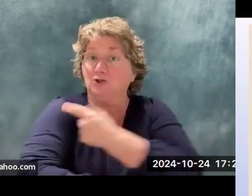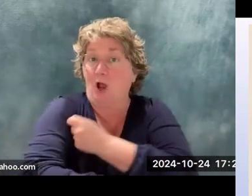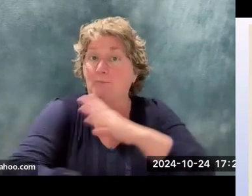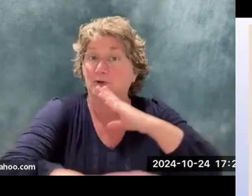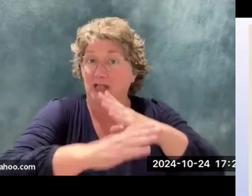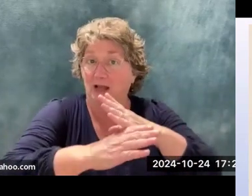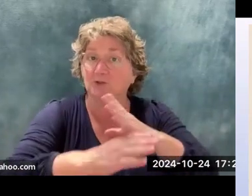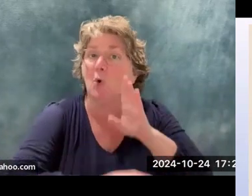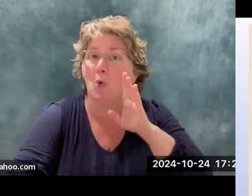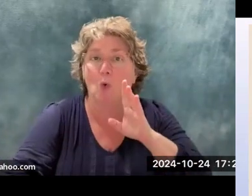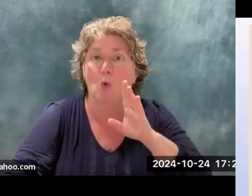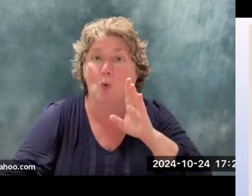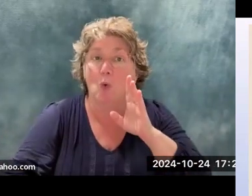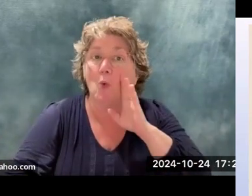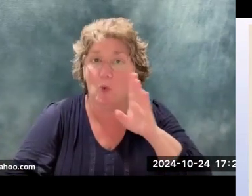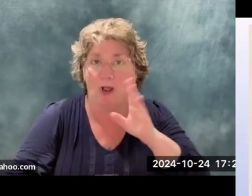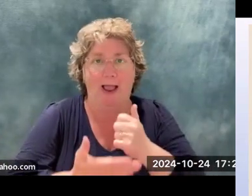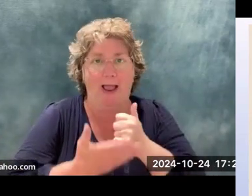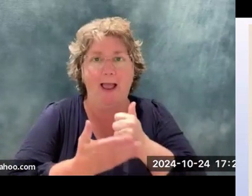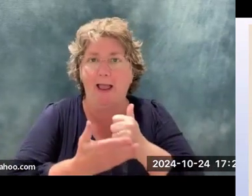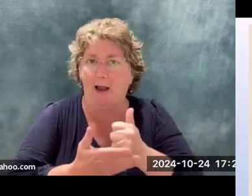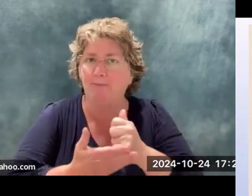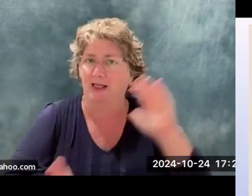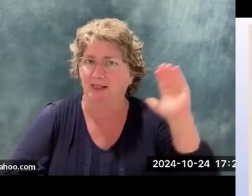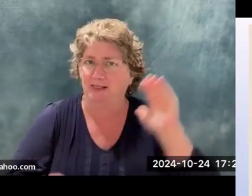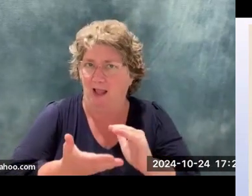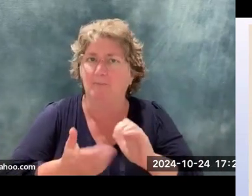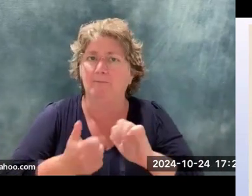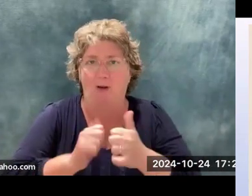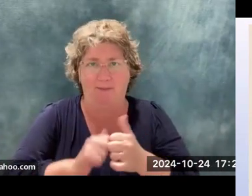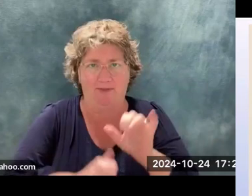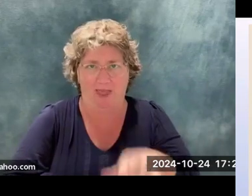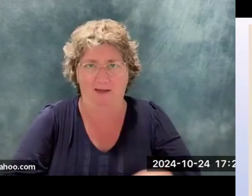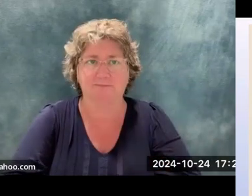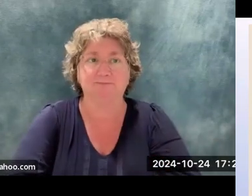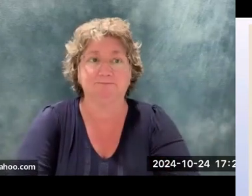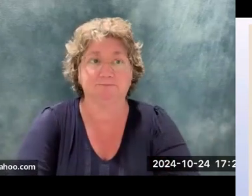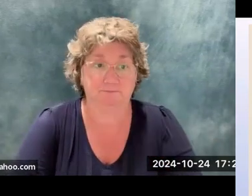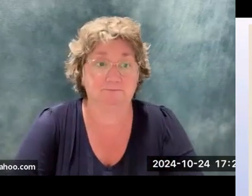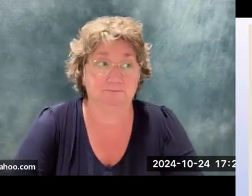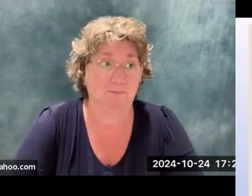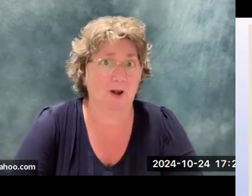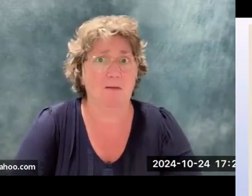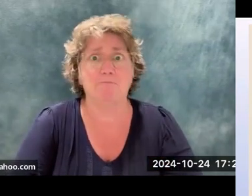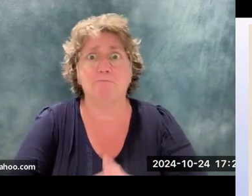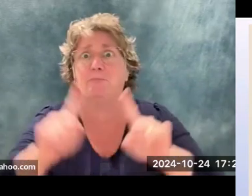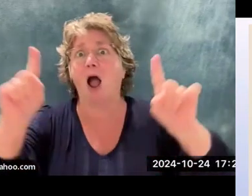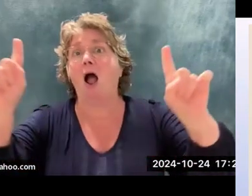vaccines. However, there is a tsunami of negative vaccine coverage.